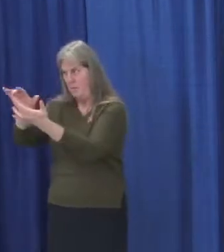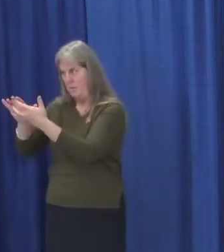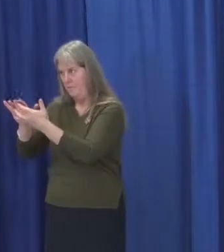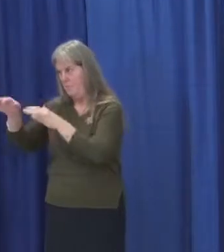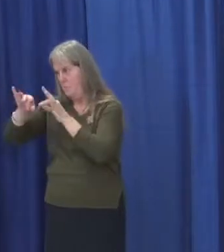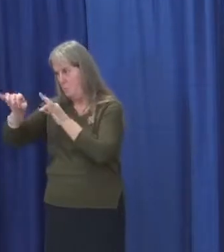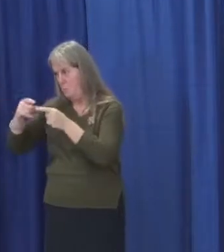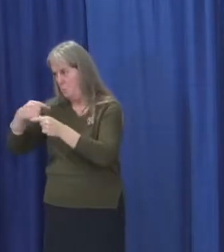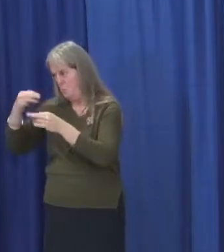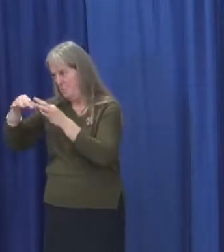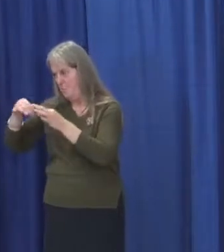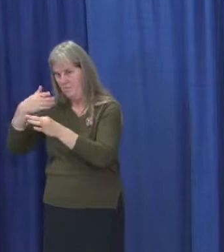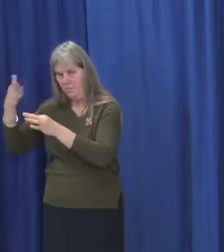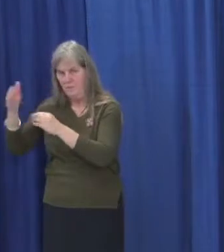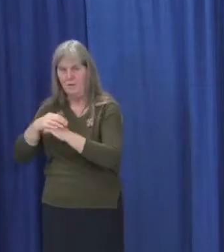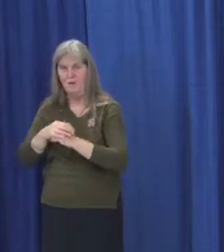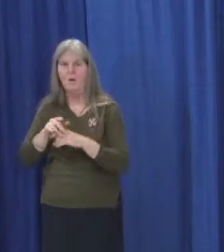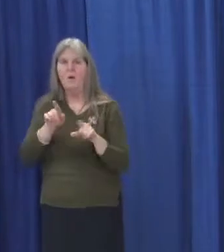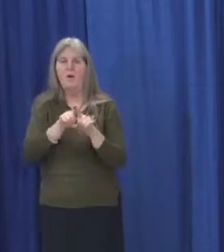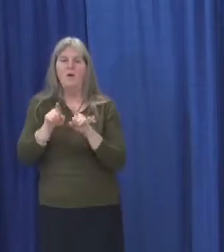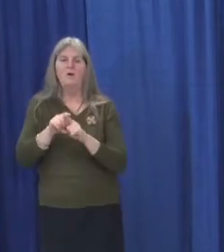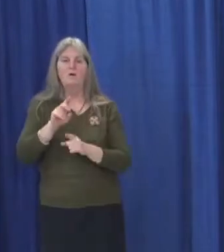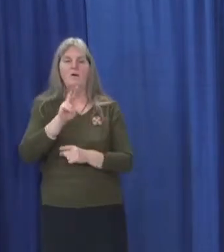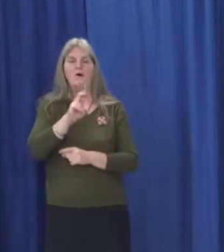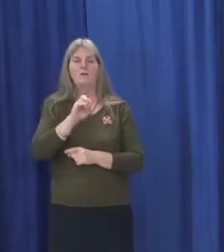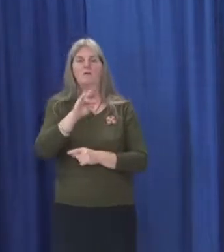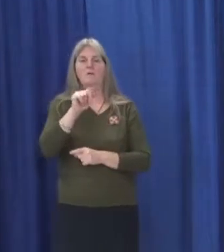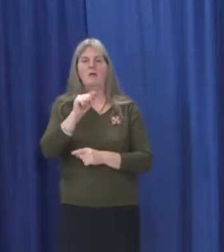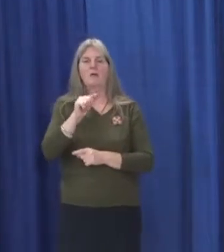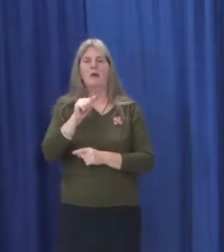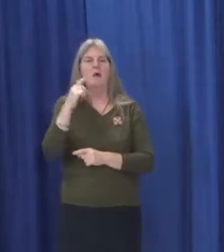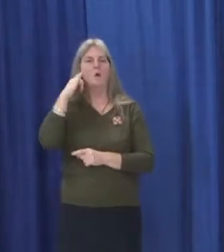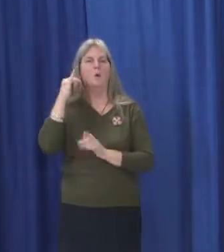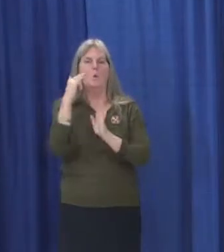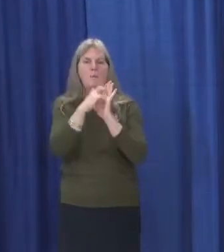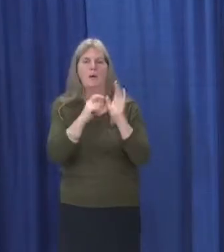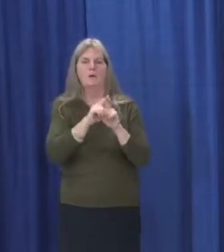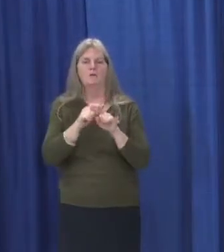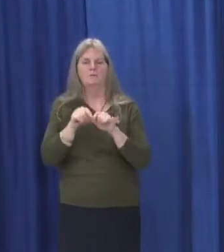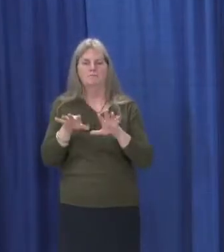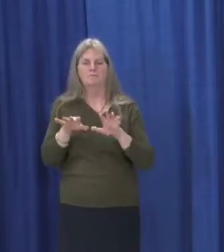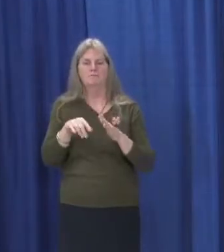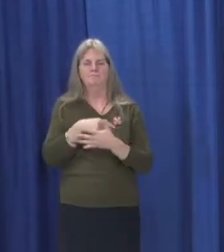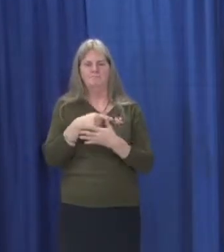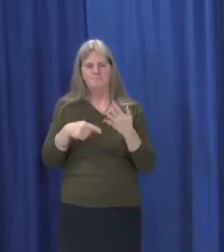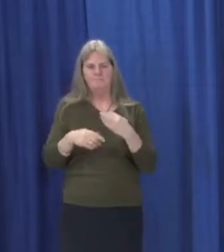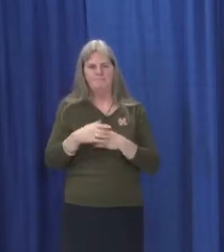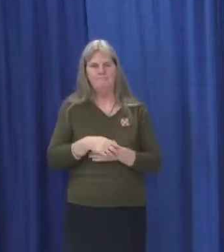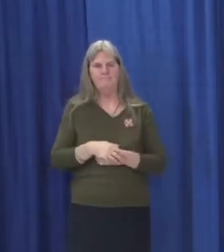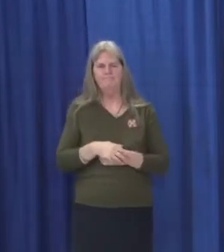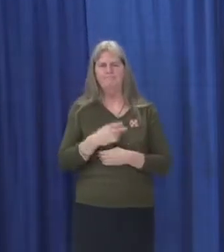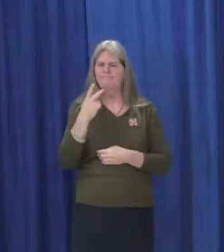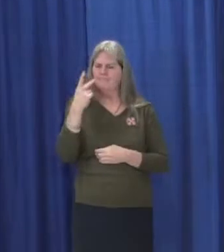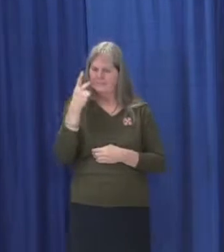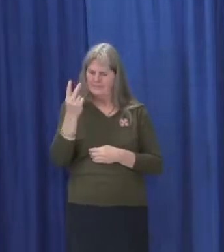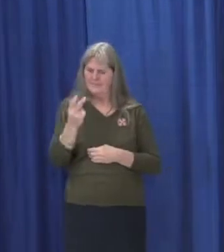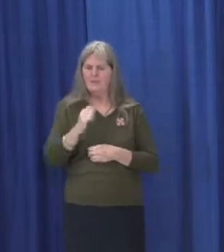given further instruction and there is an outbreak on the Victoria Goldmine. We continue to see a slow steady